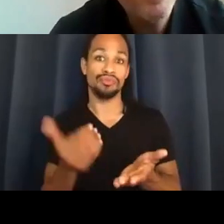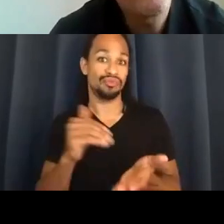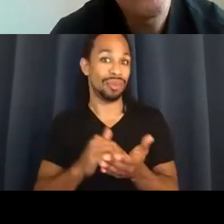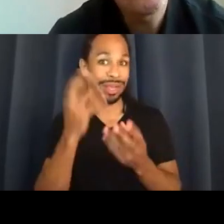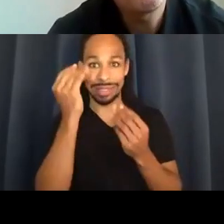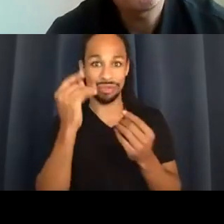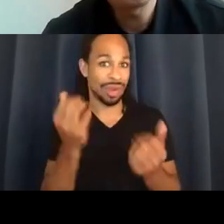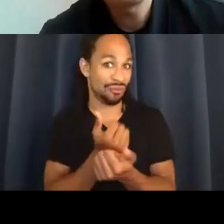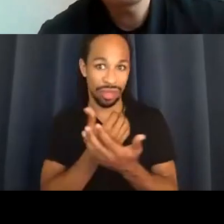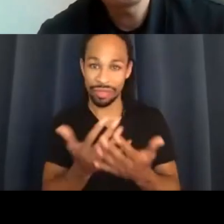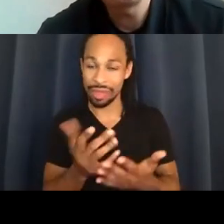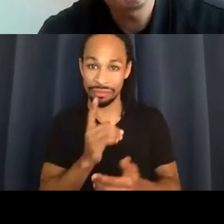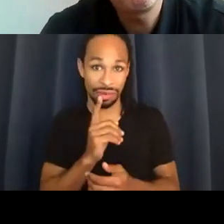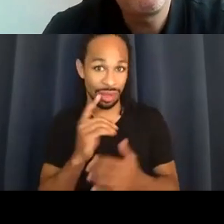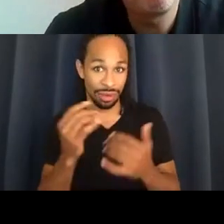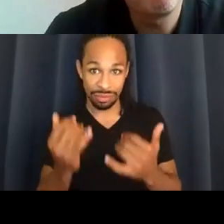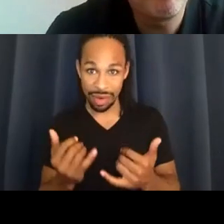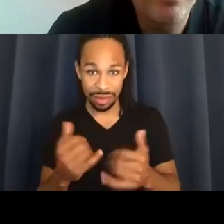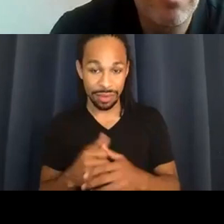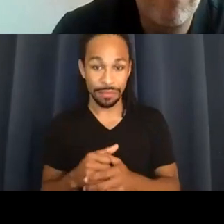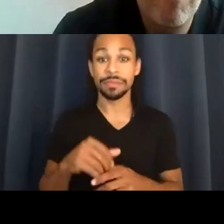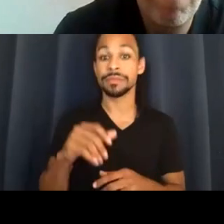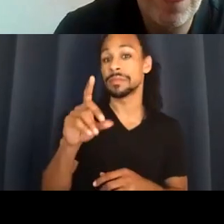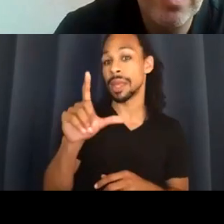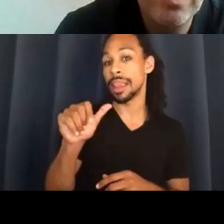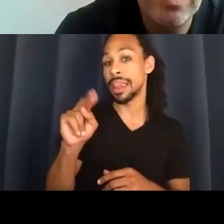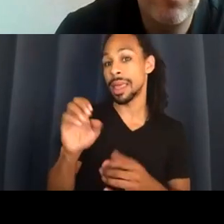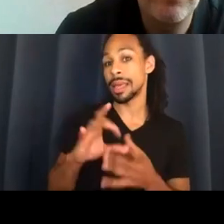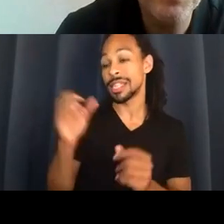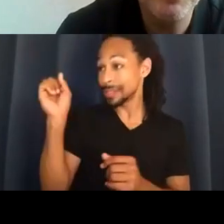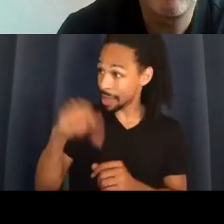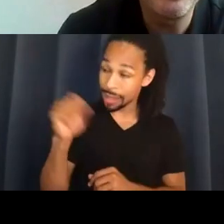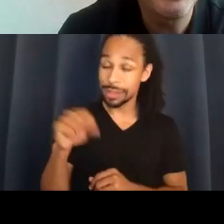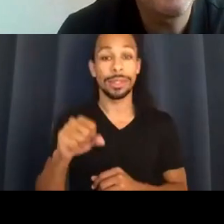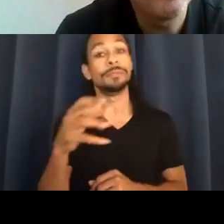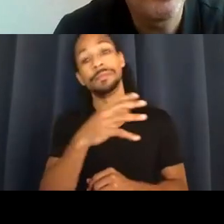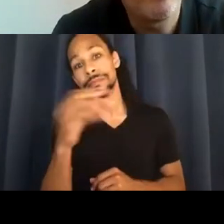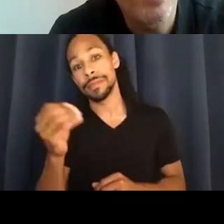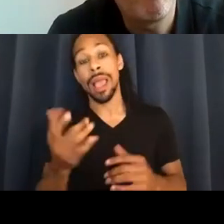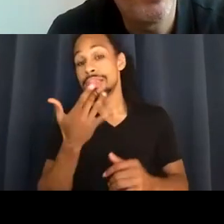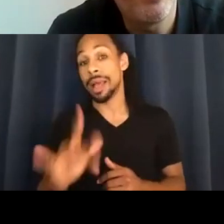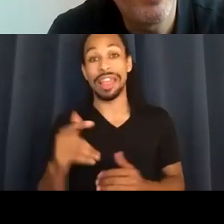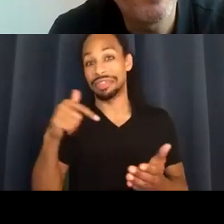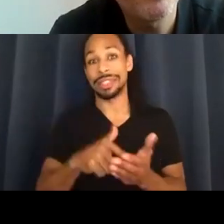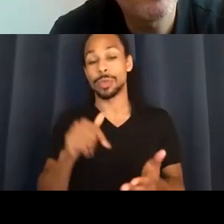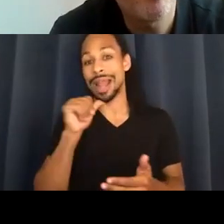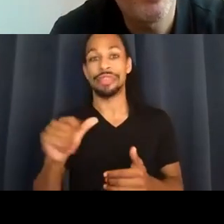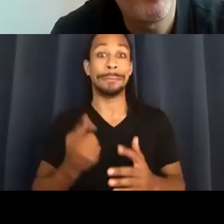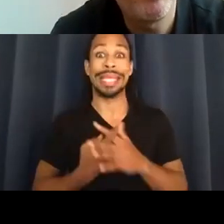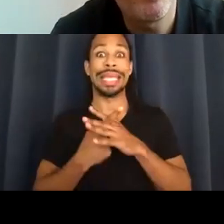you know this wasn't the beginning of anything like that, but something I have been thinking